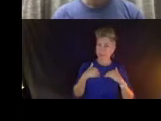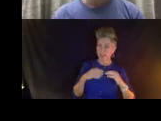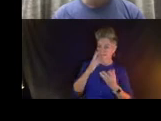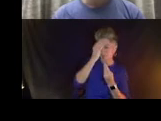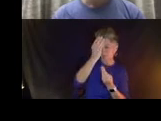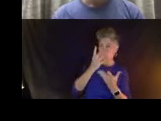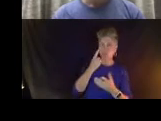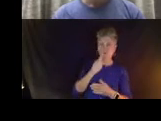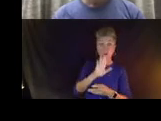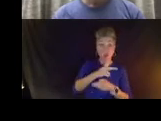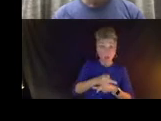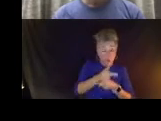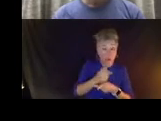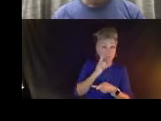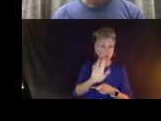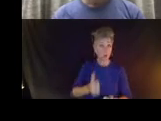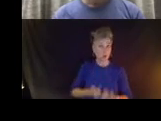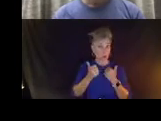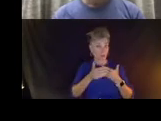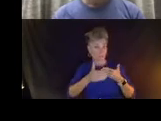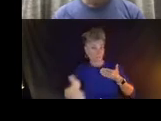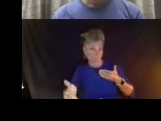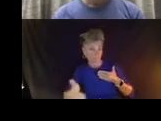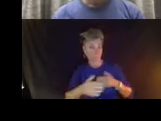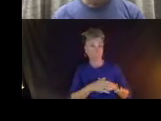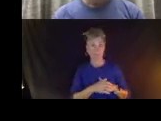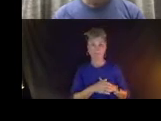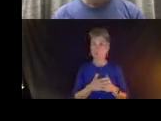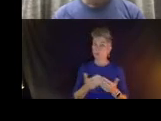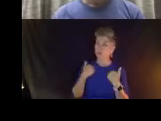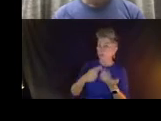So having the conversation with your providers or provider